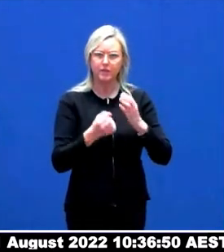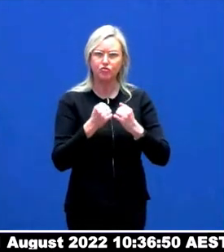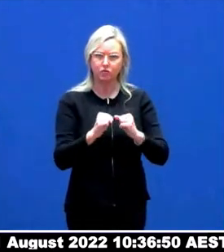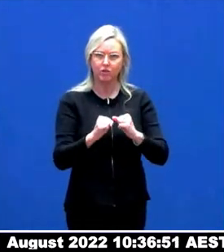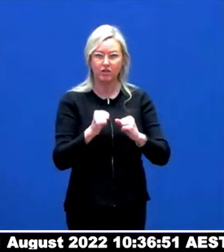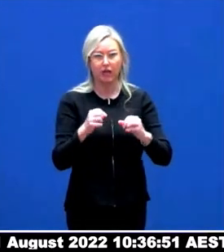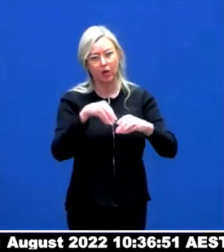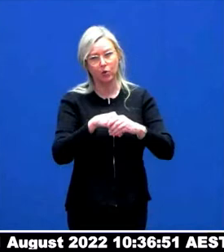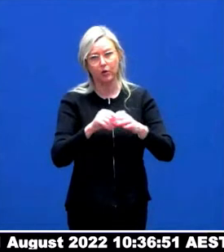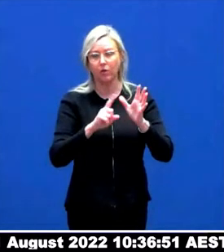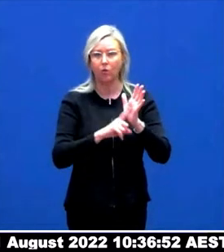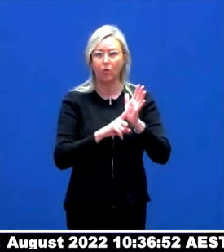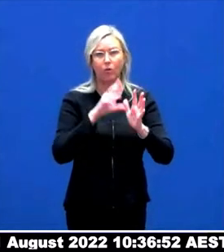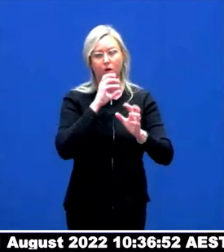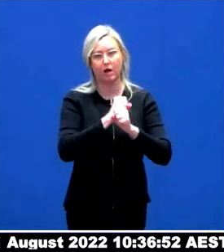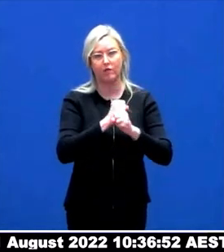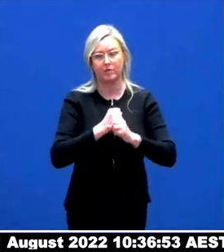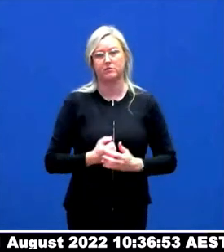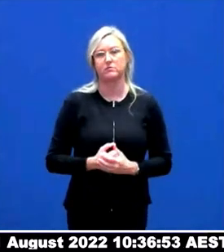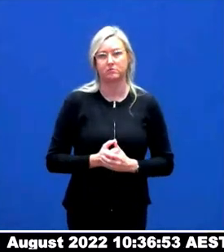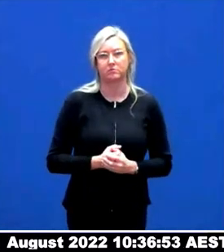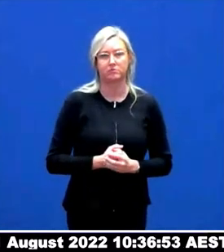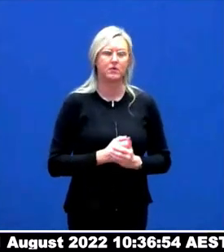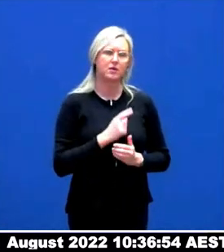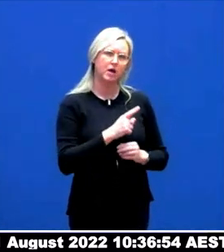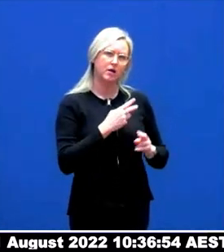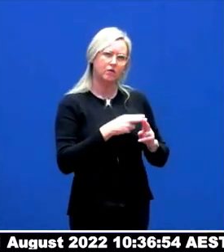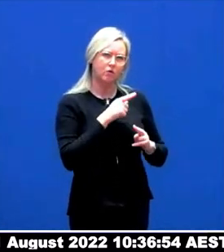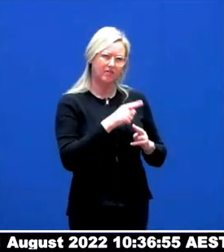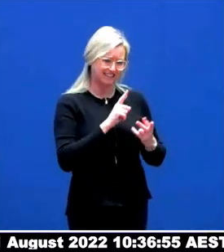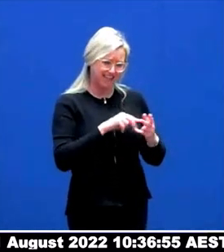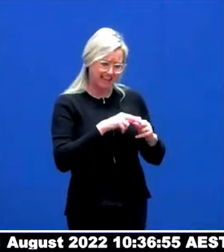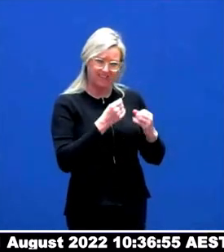express reference as a priority area to homelessness or people at risk of